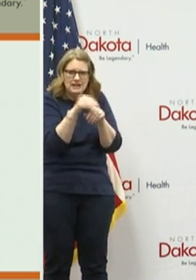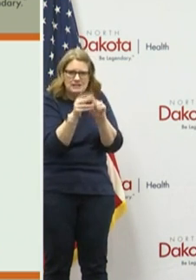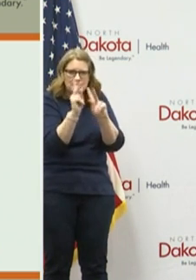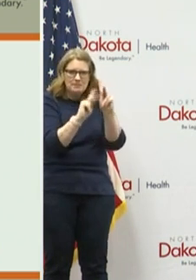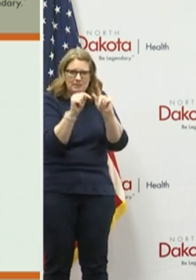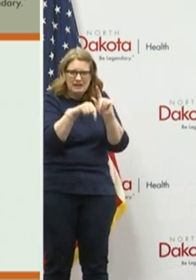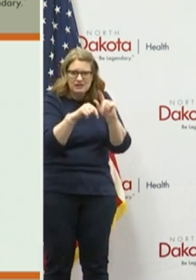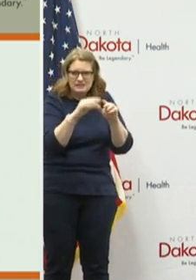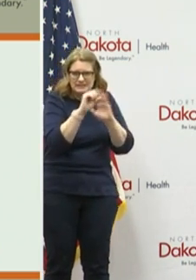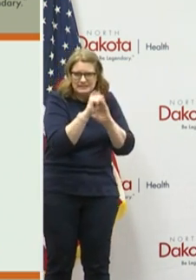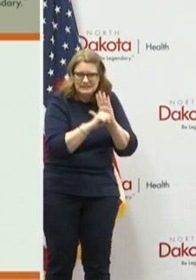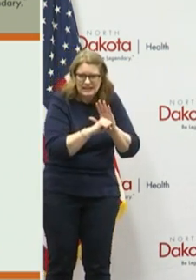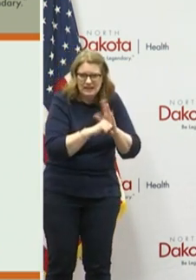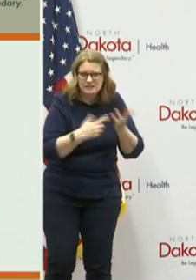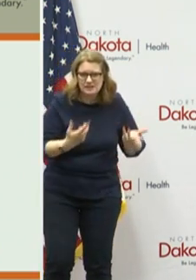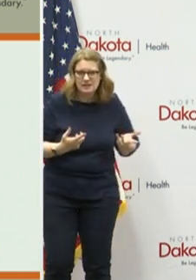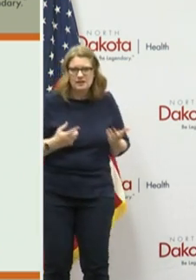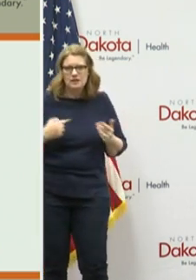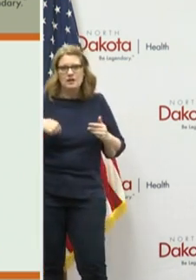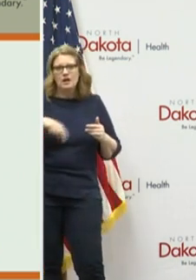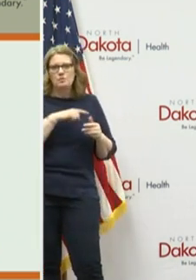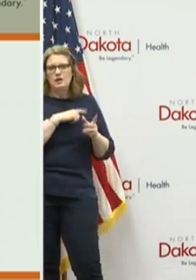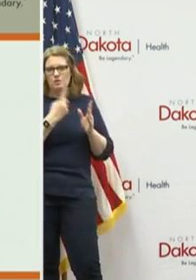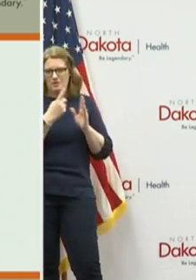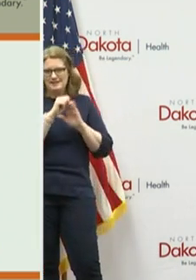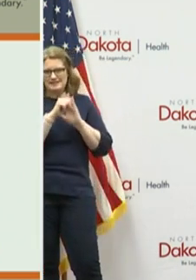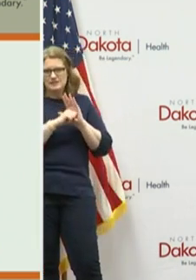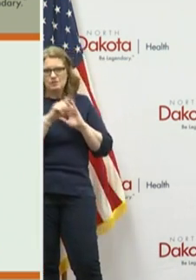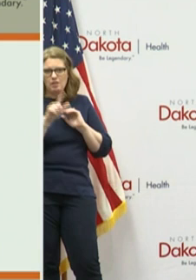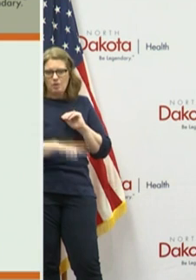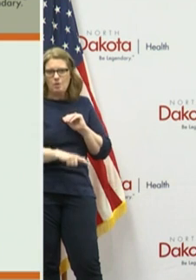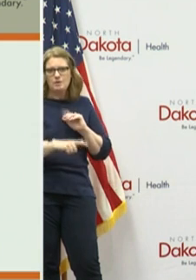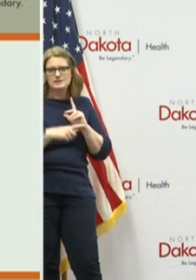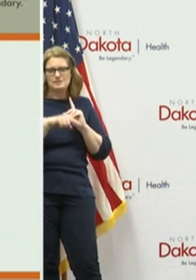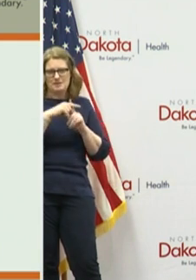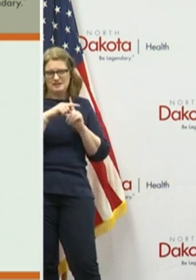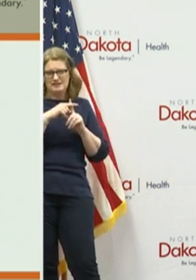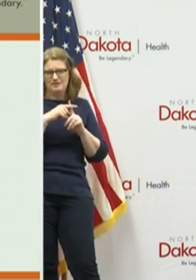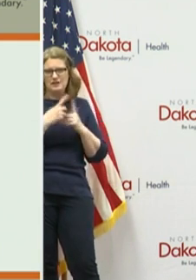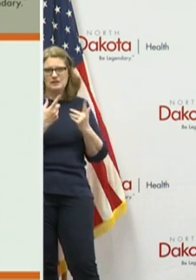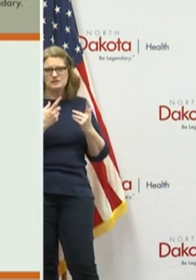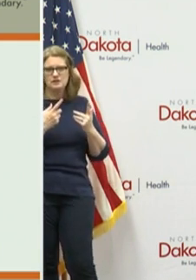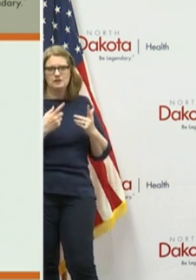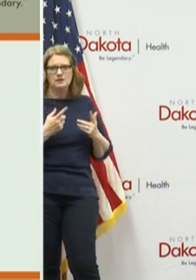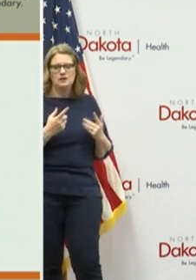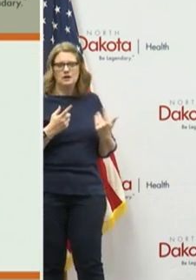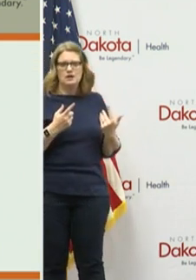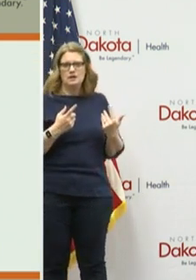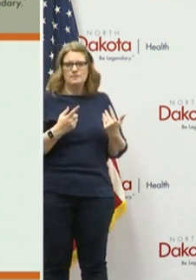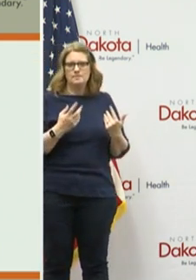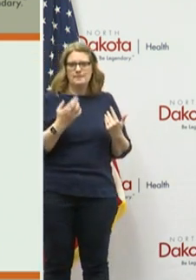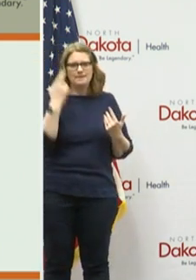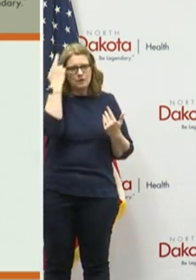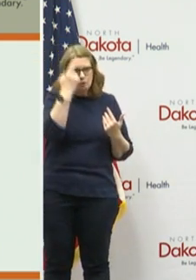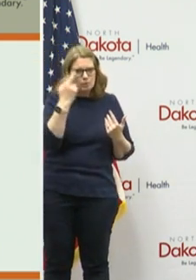AND WE'VE ALSO HAD A LOW POSITIVE RATE THE ENTIRE TIME. WE WERE OFTEN IN THE TOP FIVE OR, YOU KNOW, THE STATES FOR